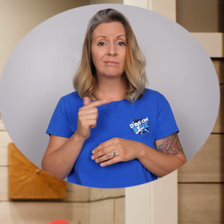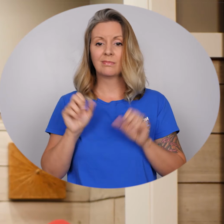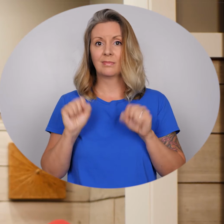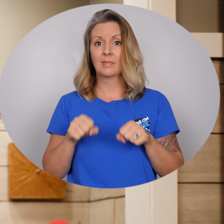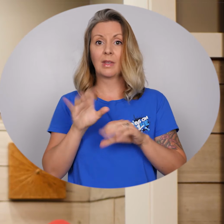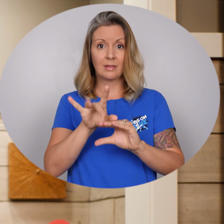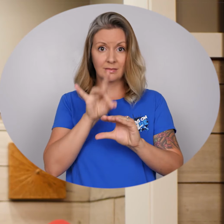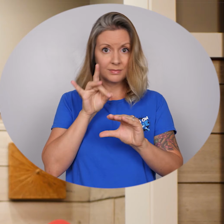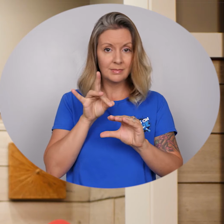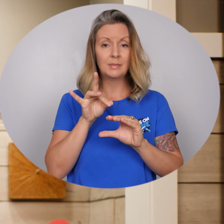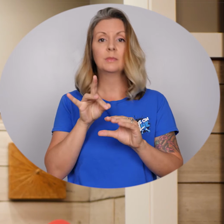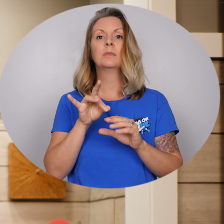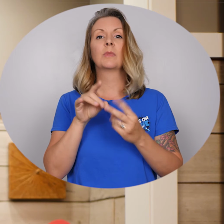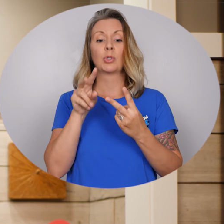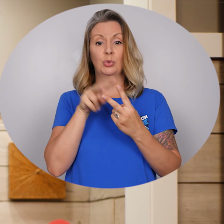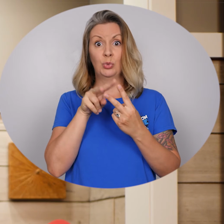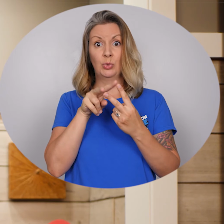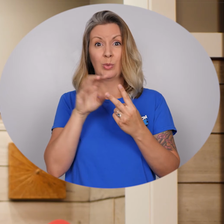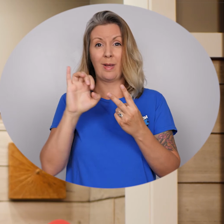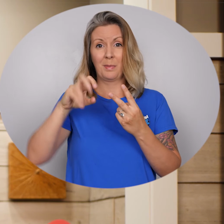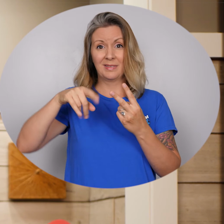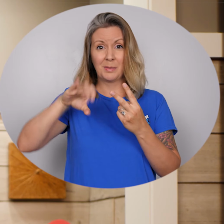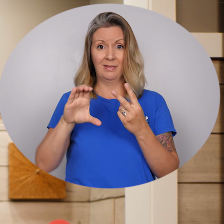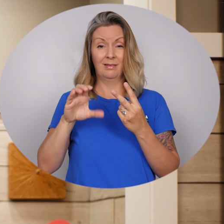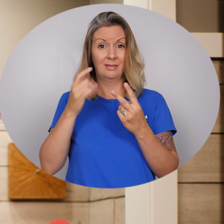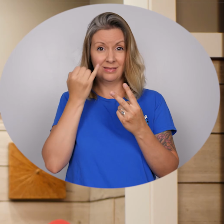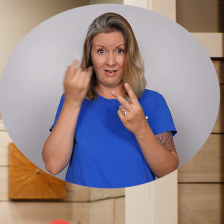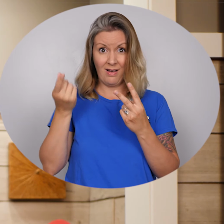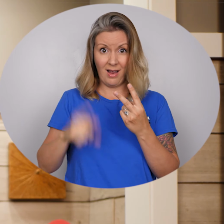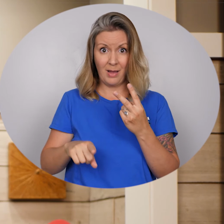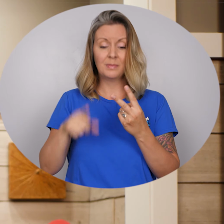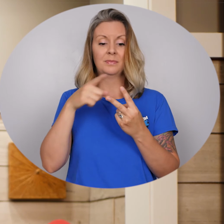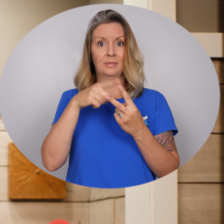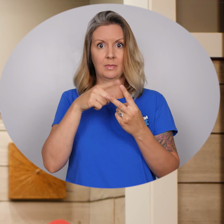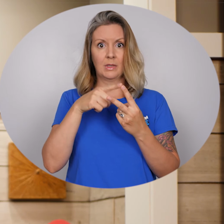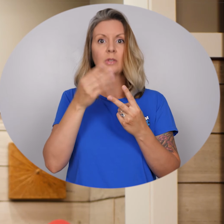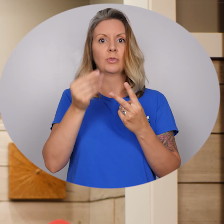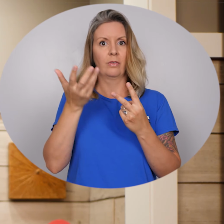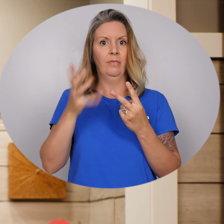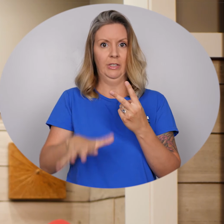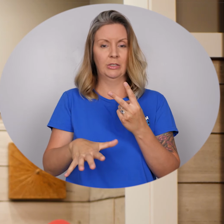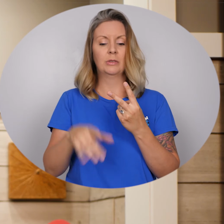to draw 2 epidemic cards on the same turn. And if this happens, fully resolve the first